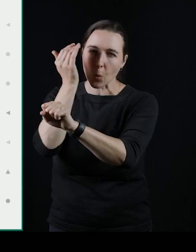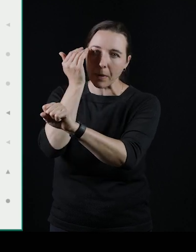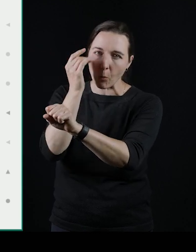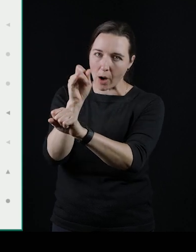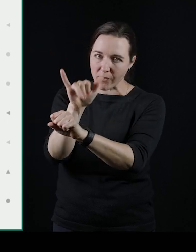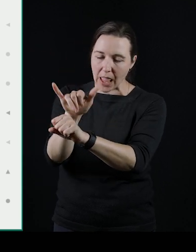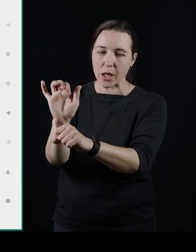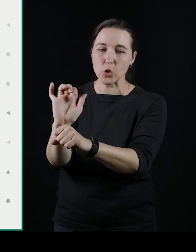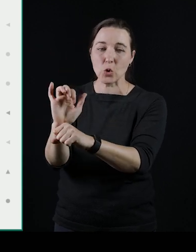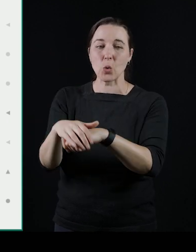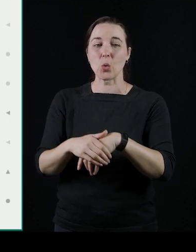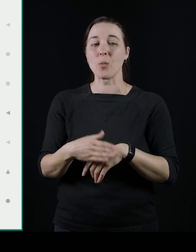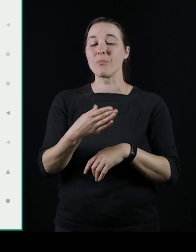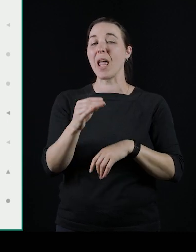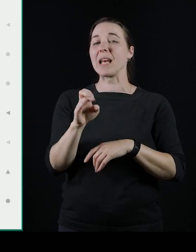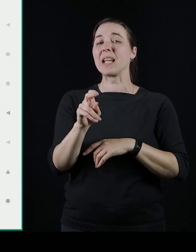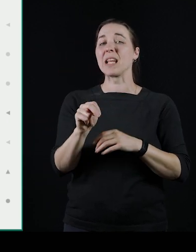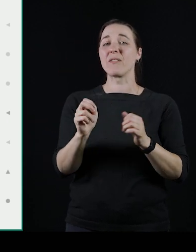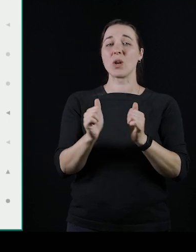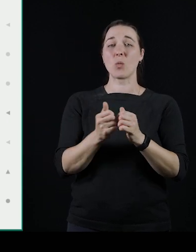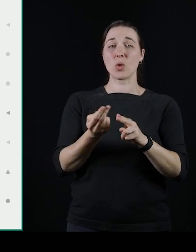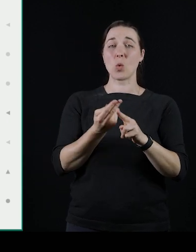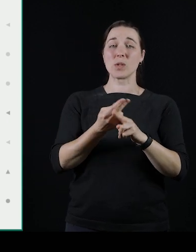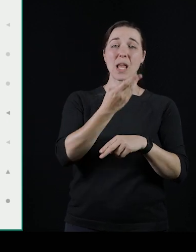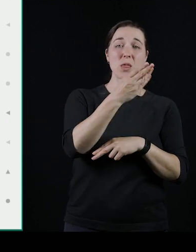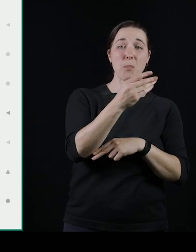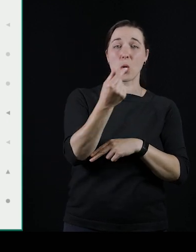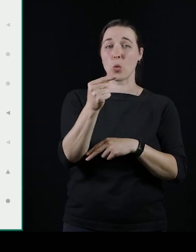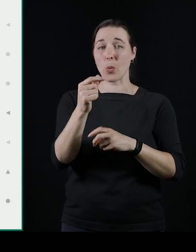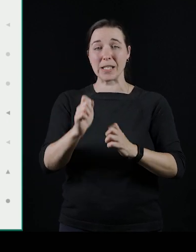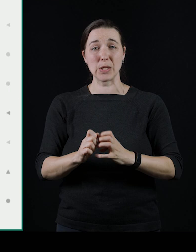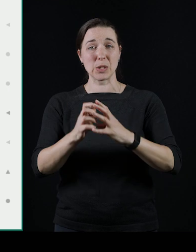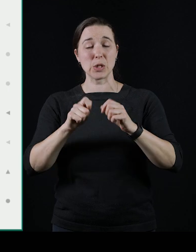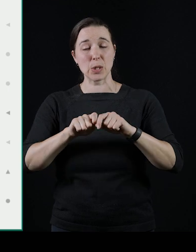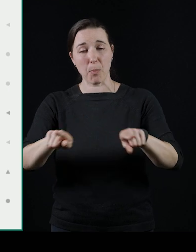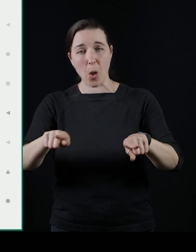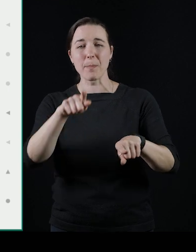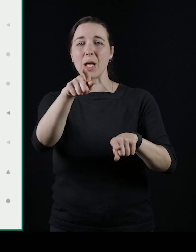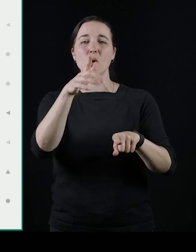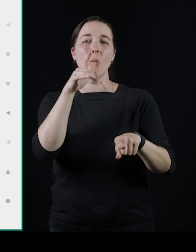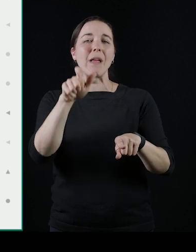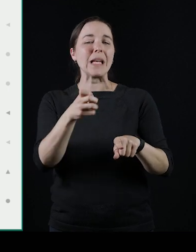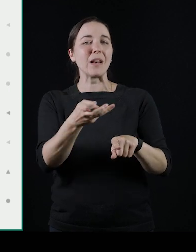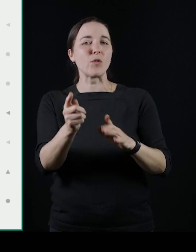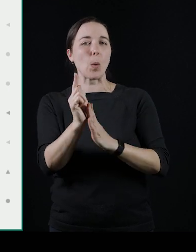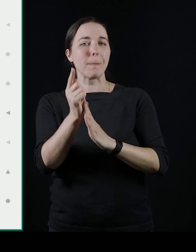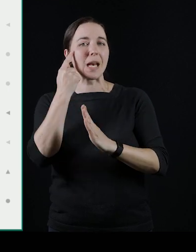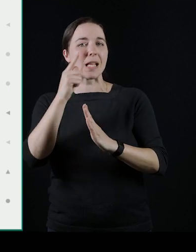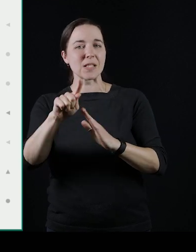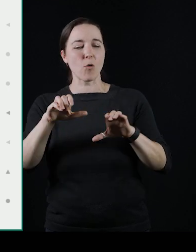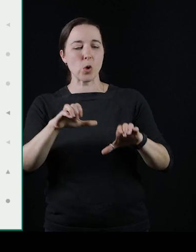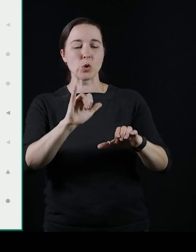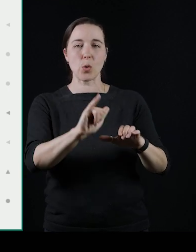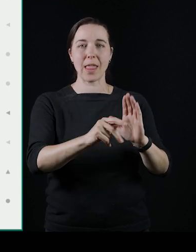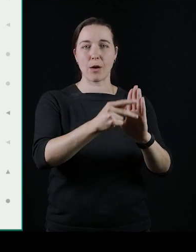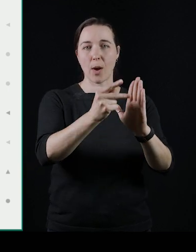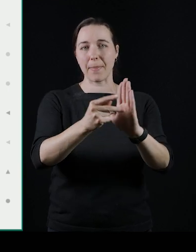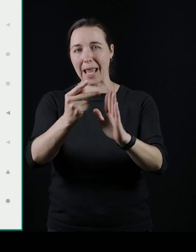And even with a successful blue-green deployment you need a few minutes to finish replication and shut down the replication link